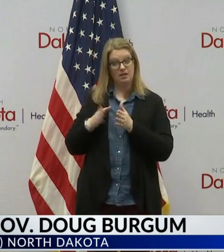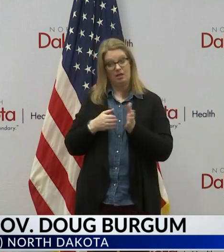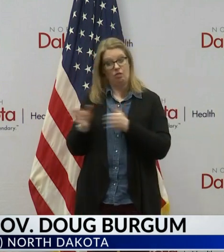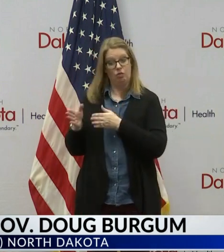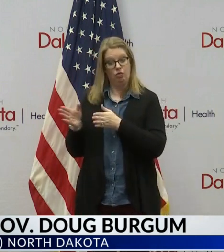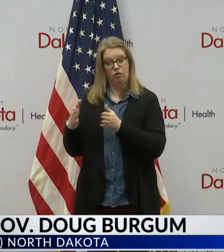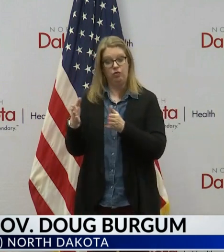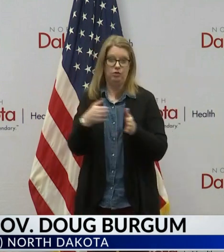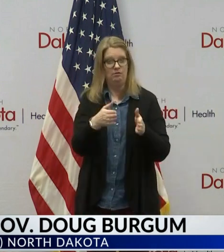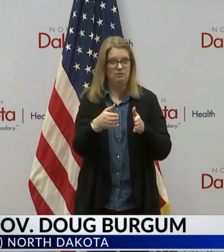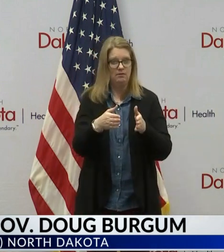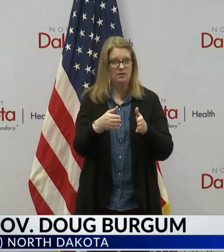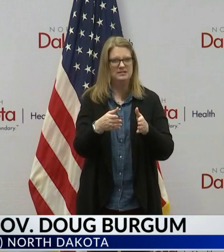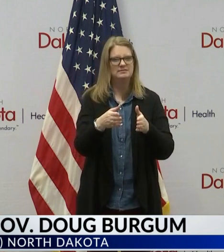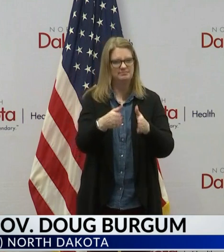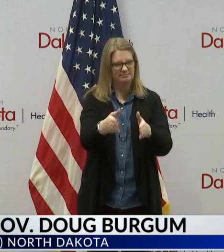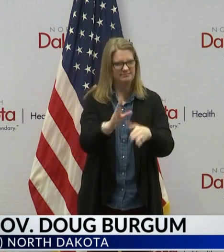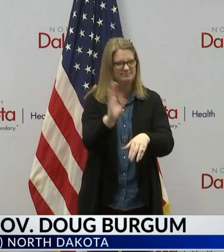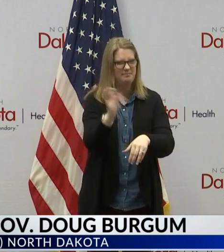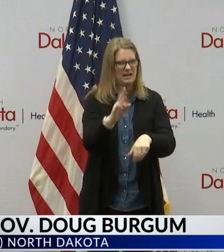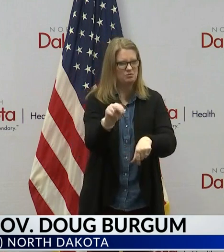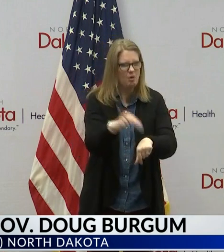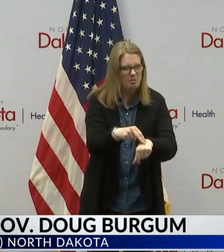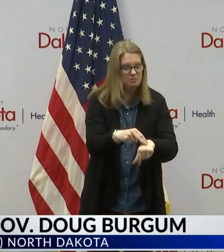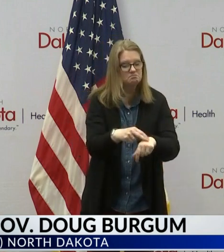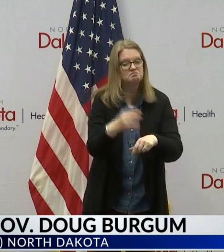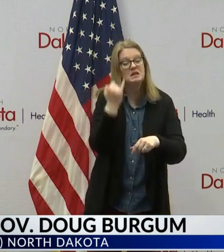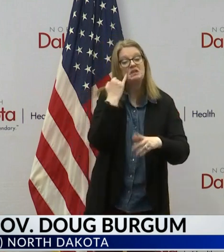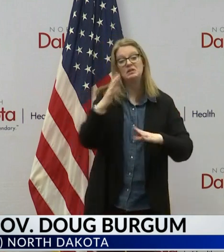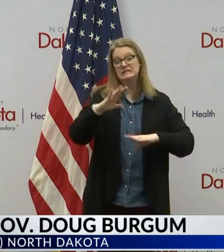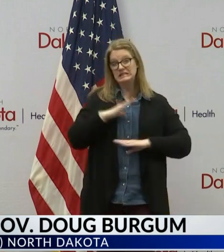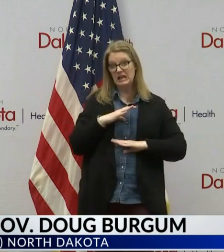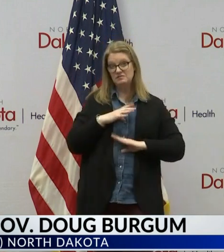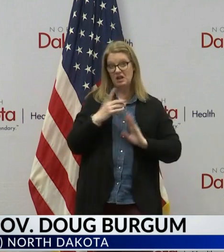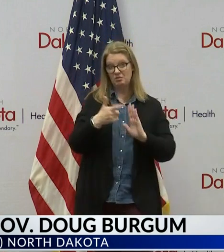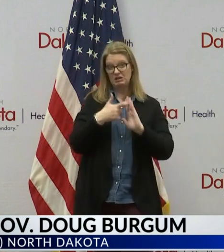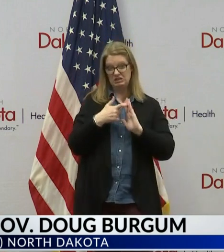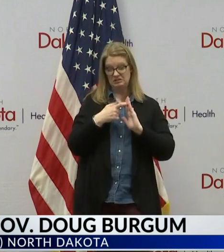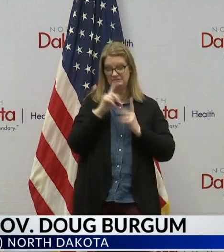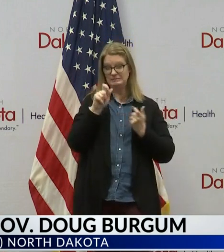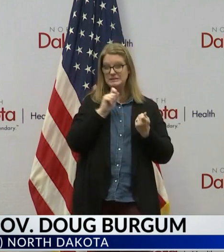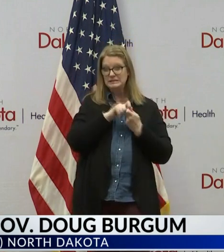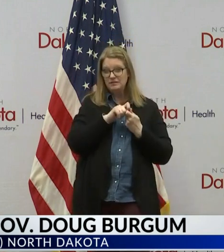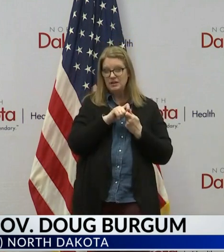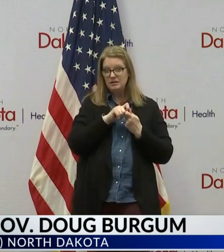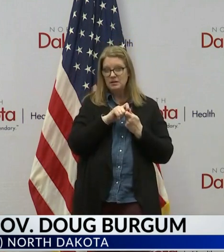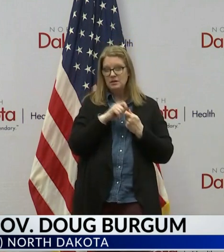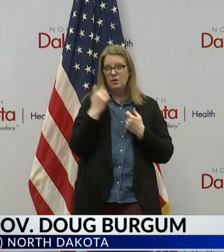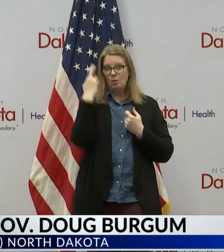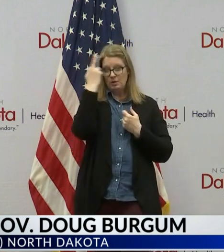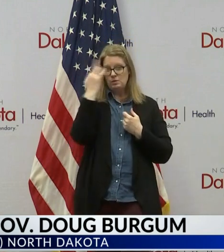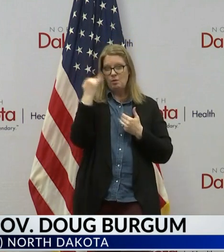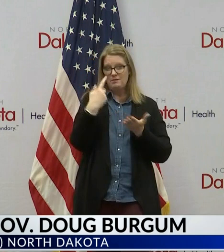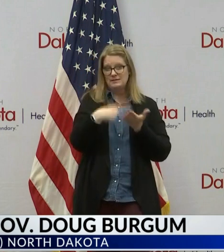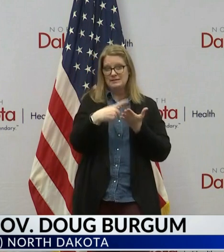EVEN AS WE TALKED ABOUT OPENING UP THE ECONOMY AGAIN IN WEEKS AHEAD, IF WE MEET CERTAIN